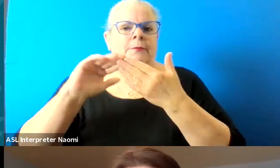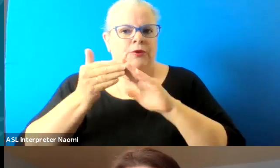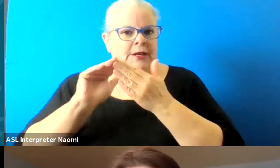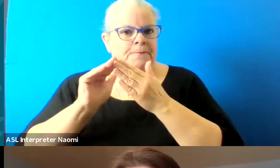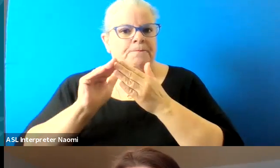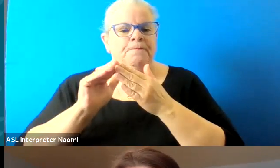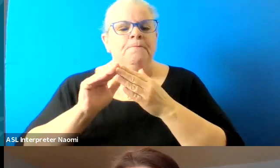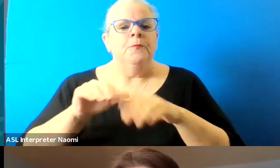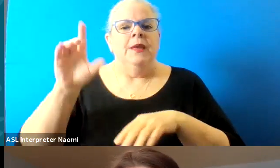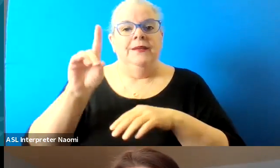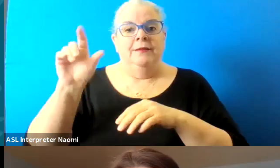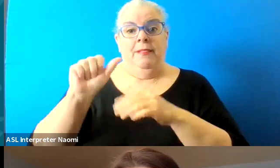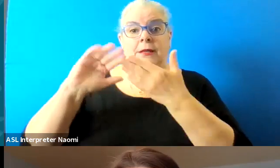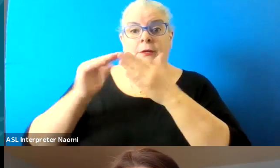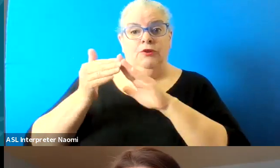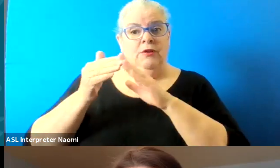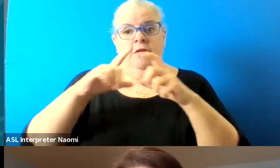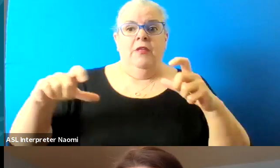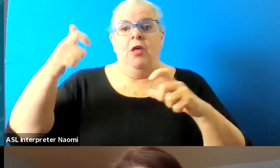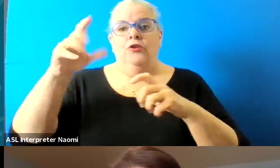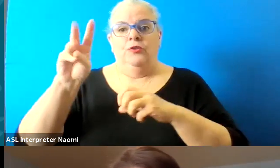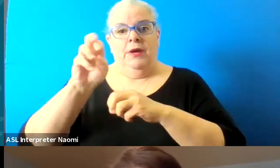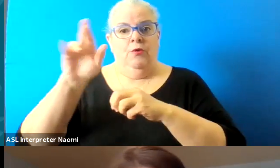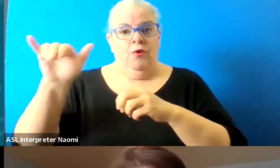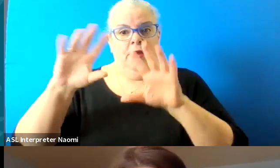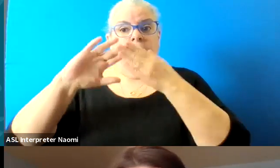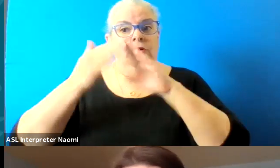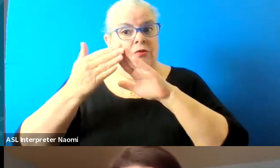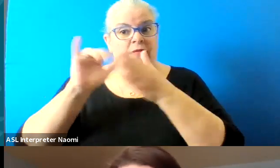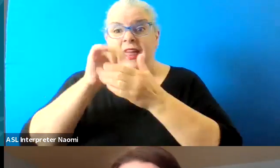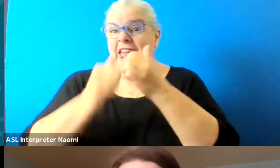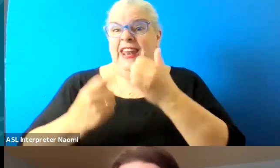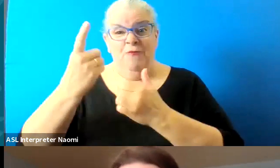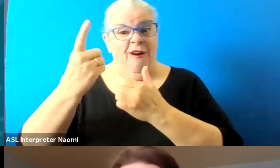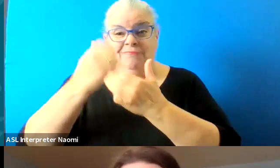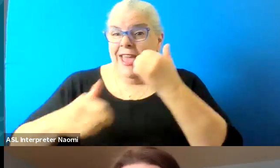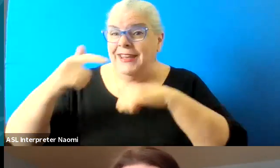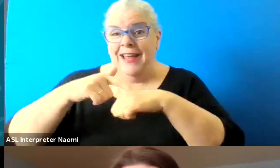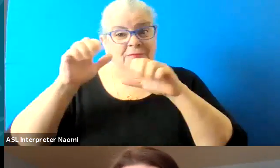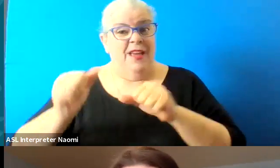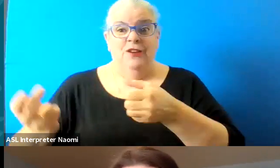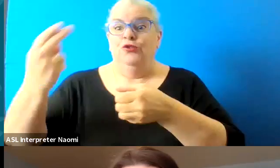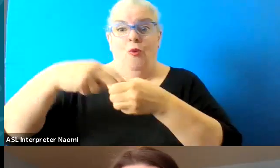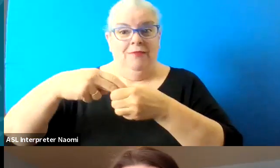The disability community is the largest minority community that anyone at any time can join.